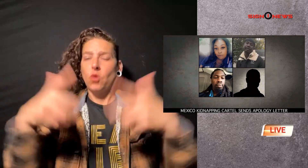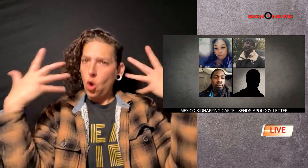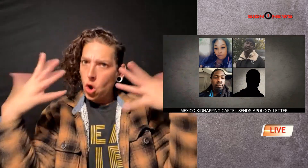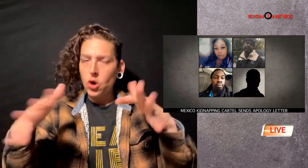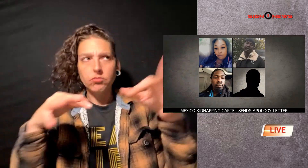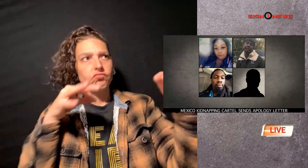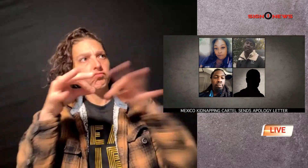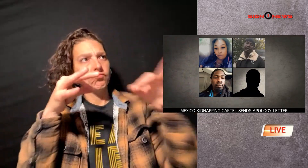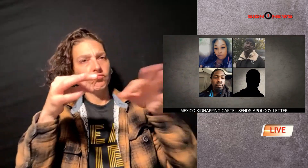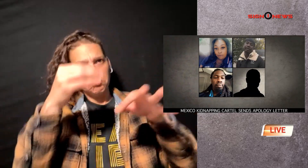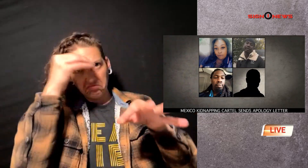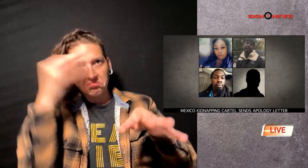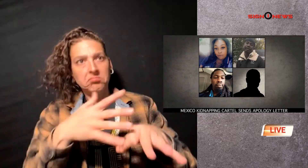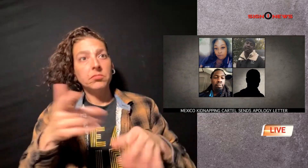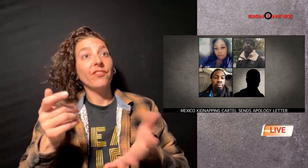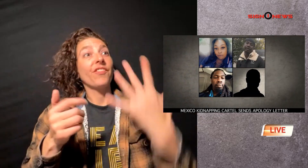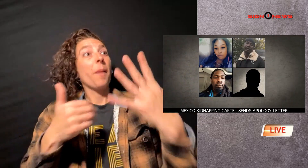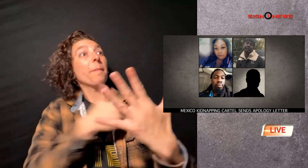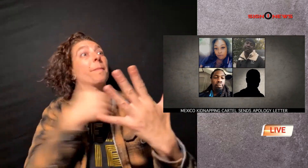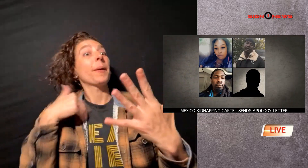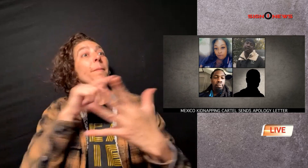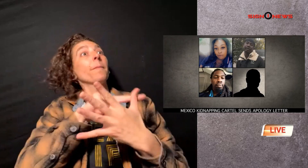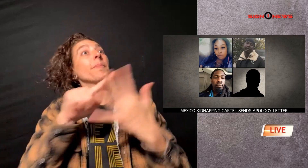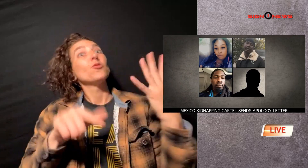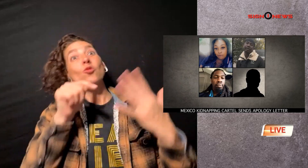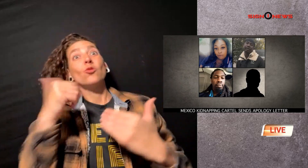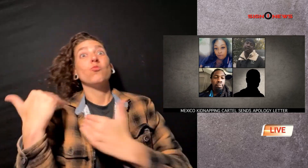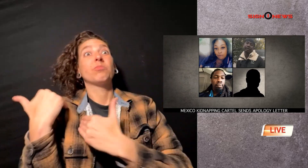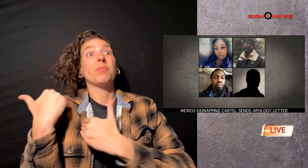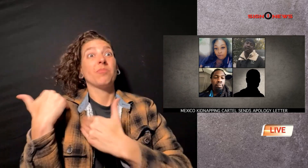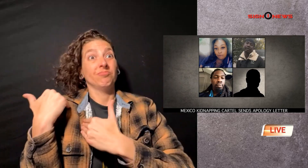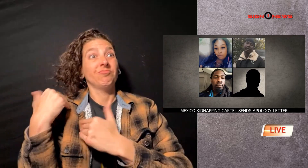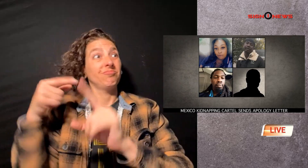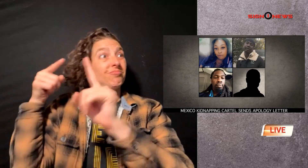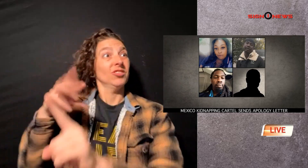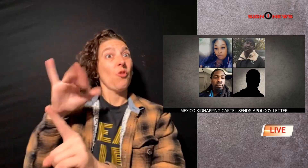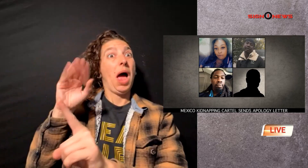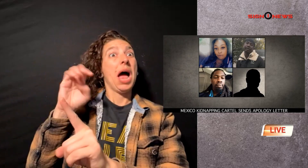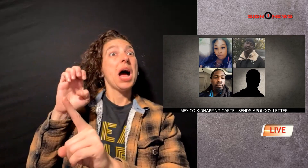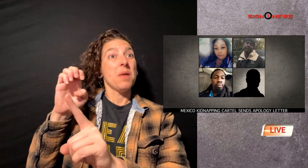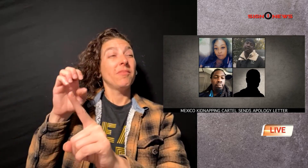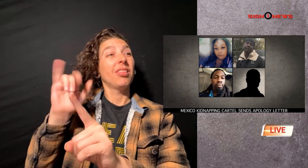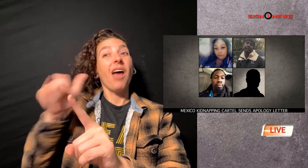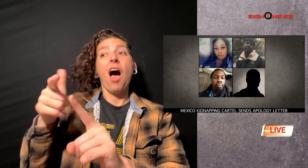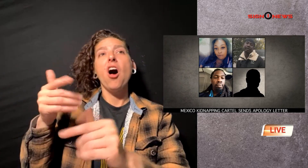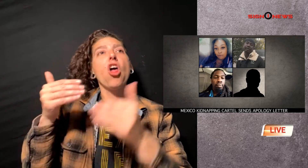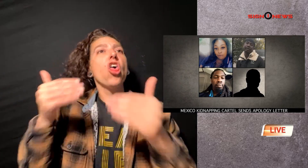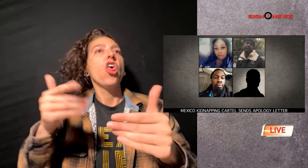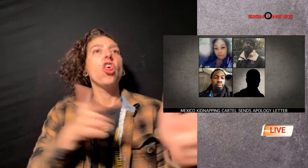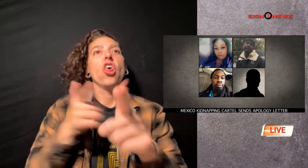the letter also explains the five members responsible for the crime were operating